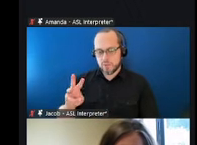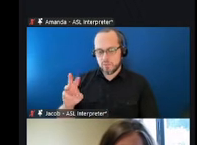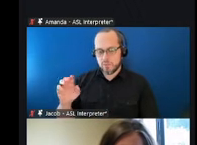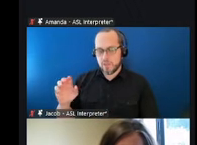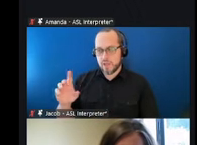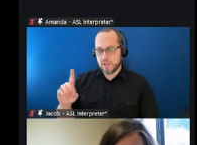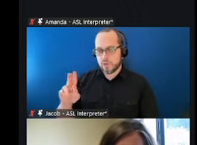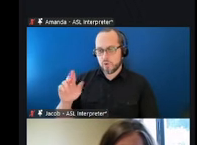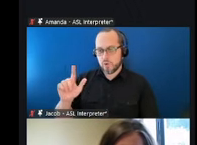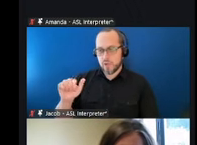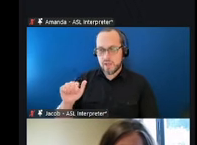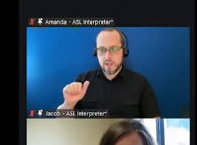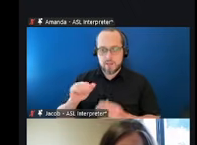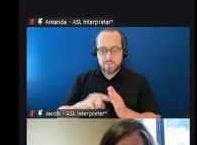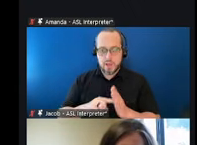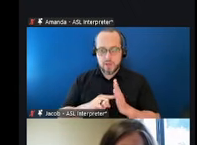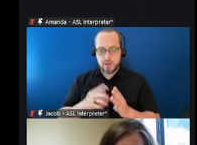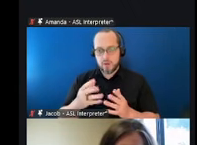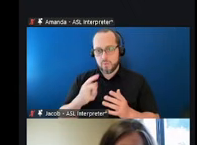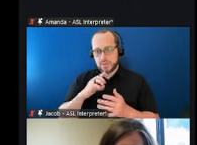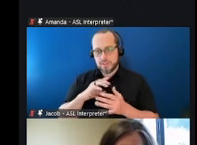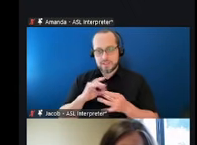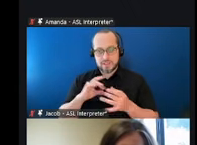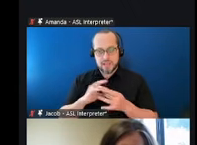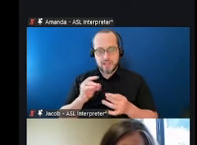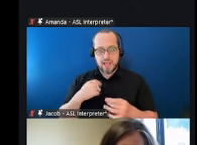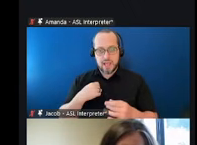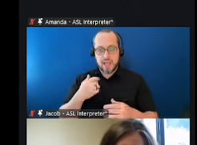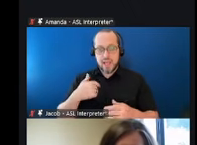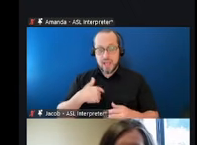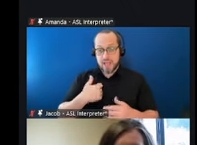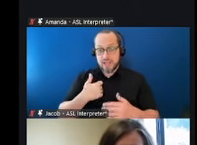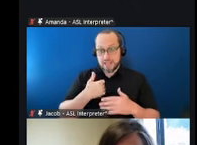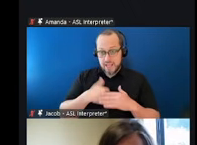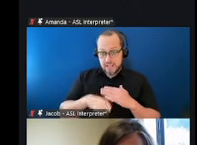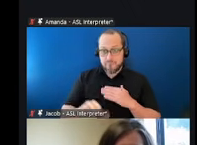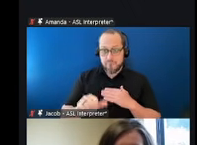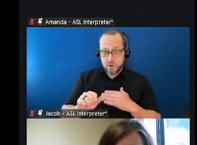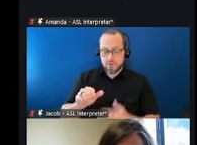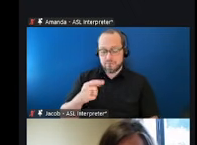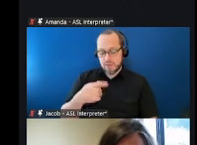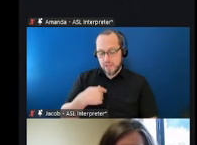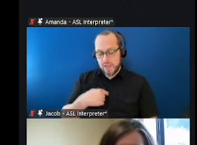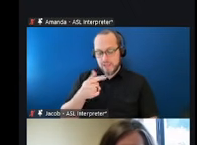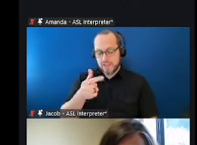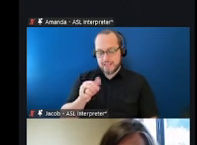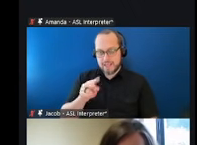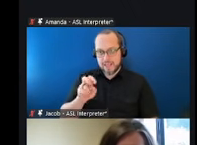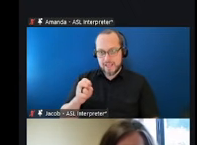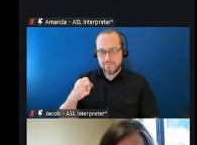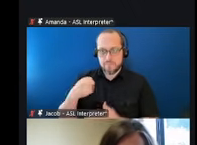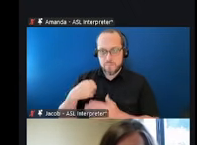want to just say out loud that I gave birth was born in eastern North Carolina. Next slide please.